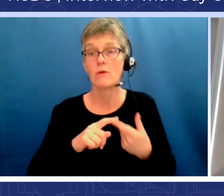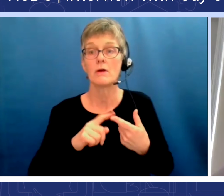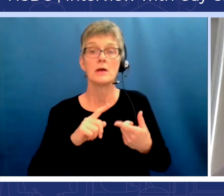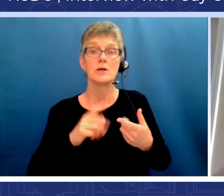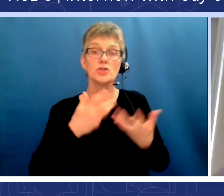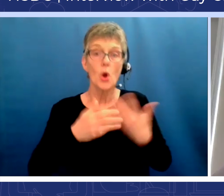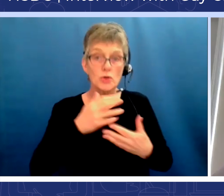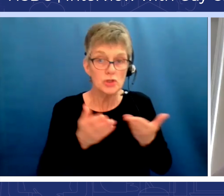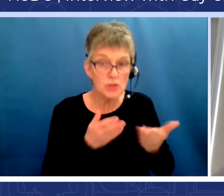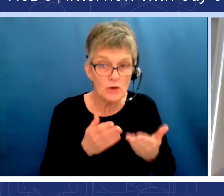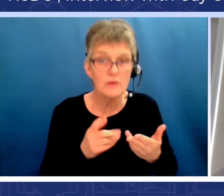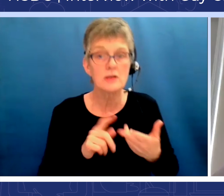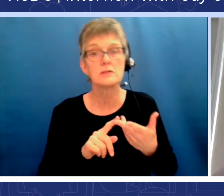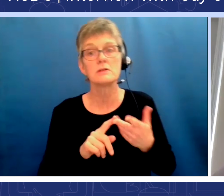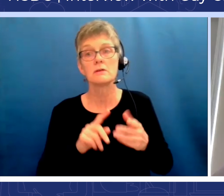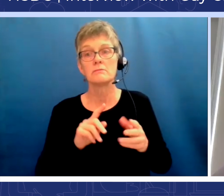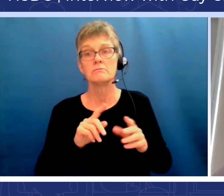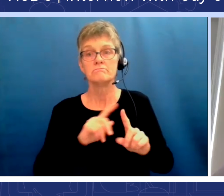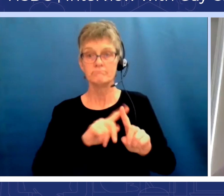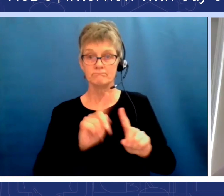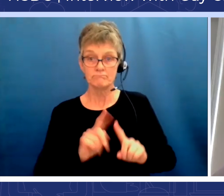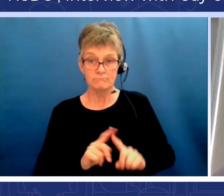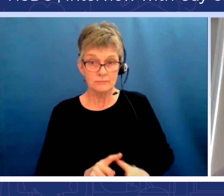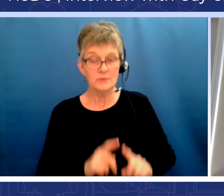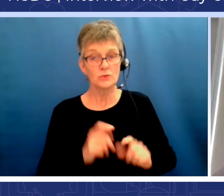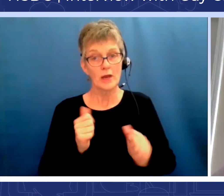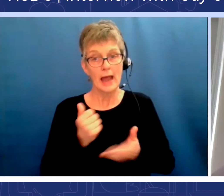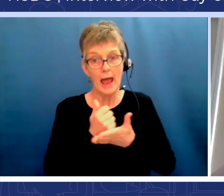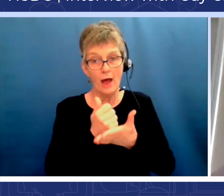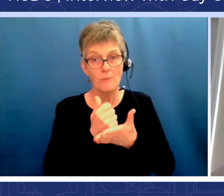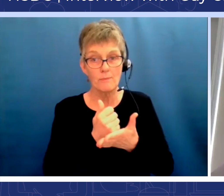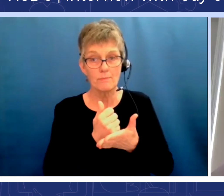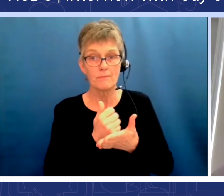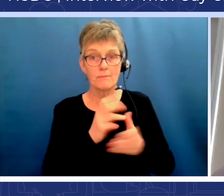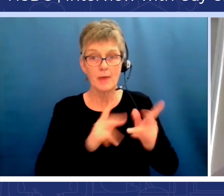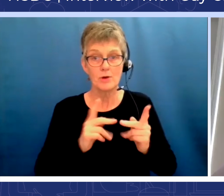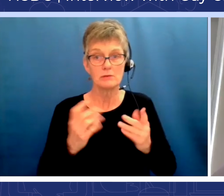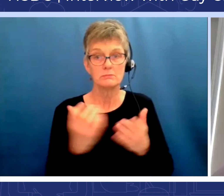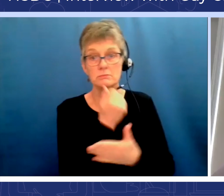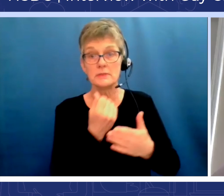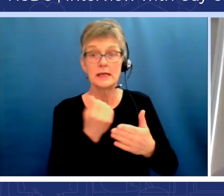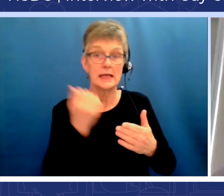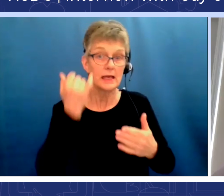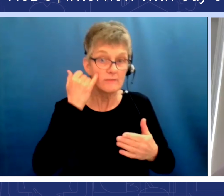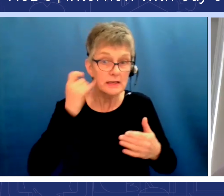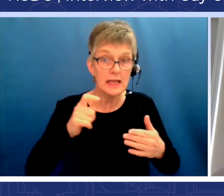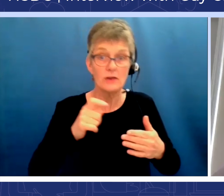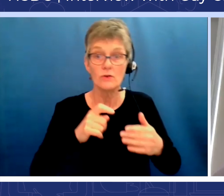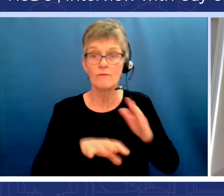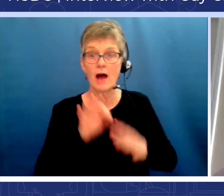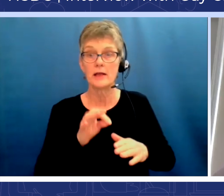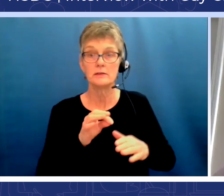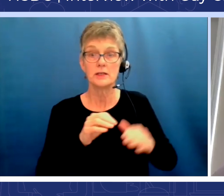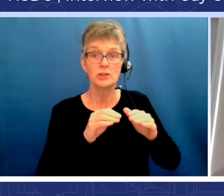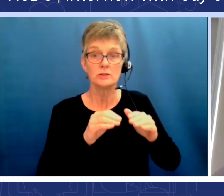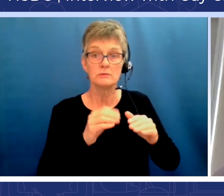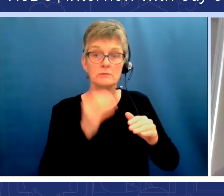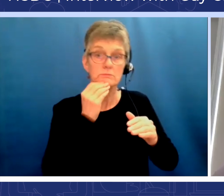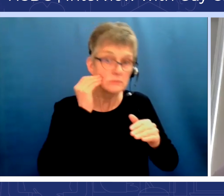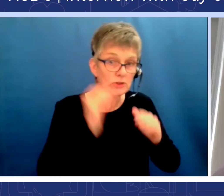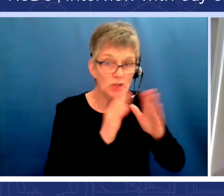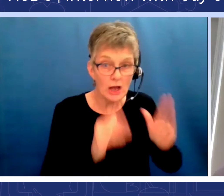and navigating trying to attain access to shelter, food and basic necessities even.